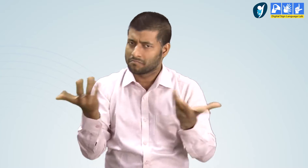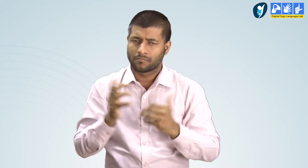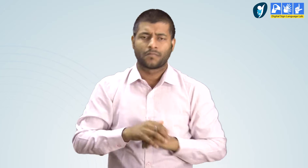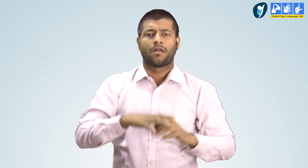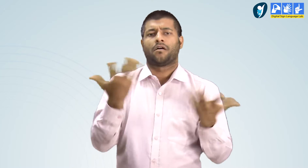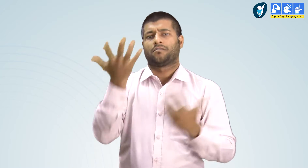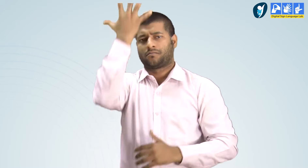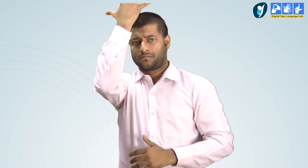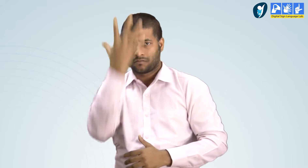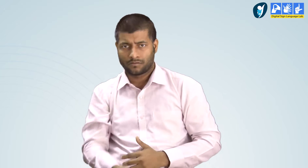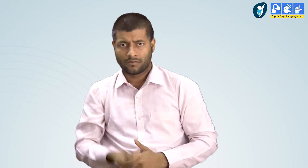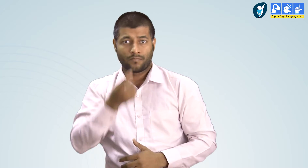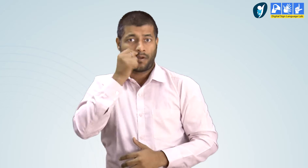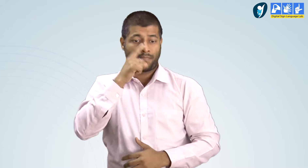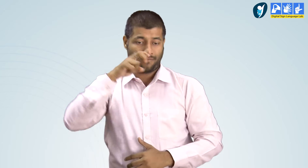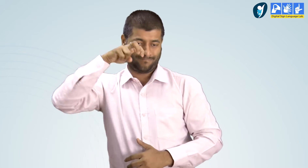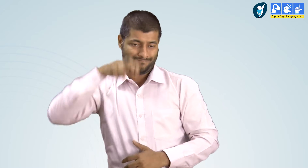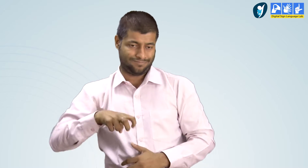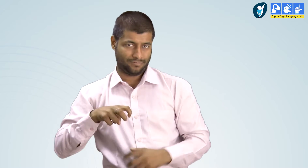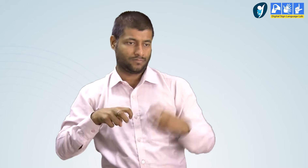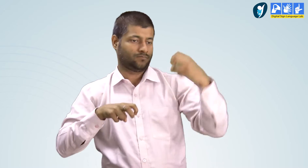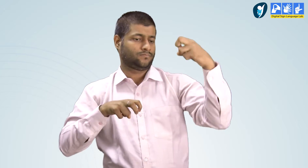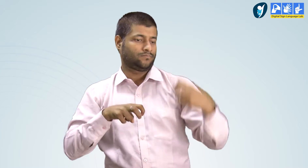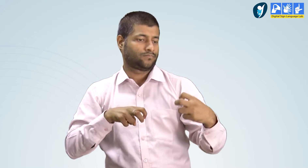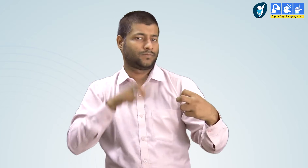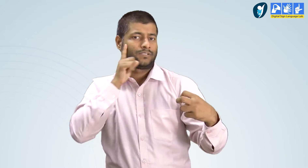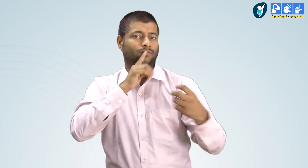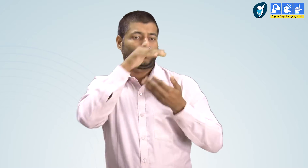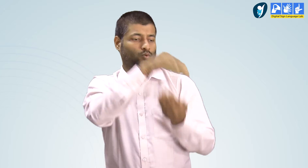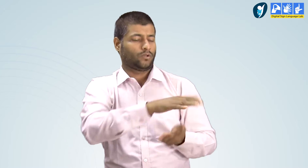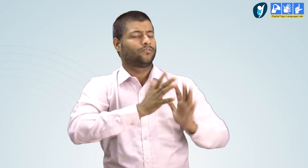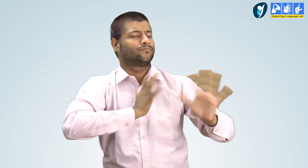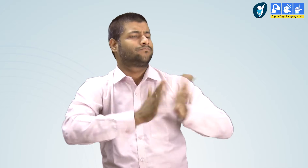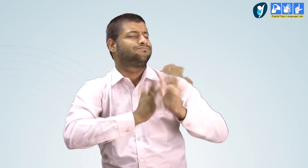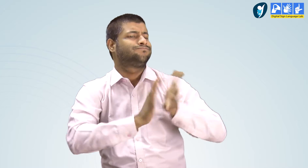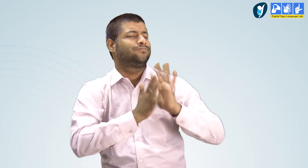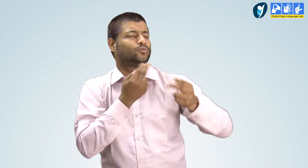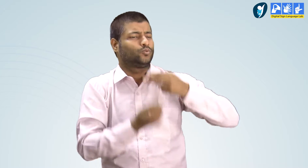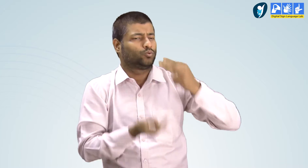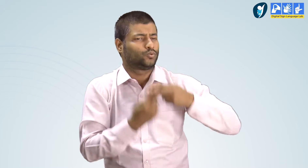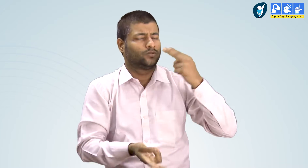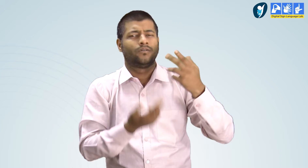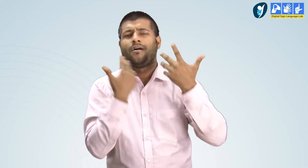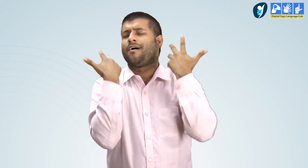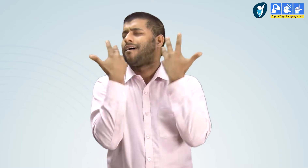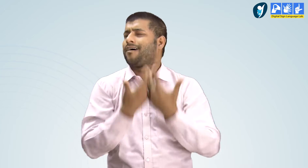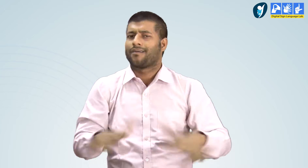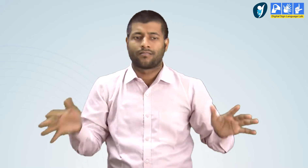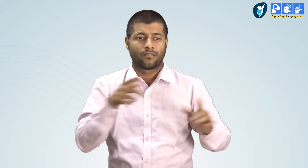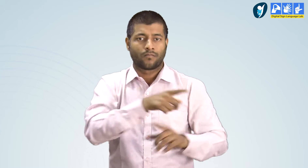And talk in sign with your children at night or tell a story.